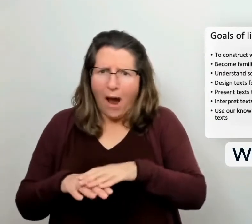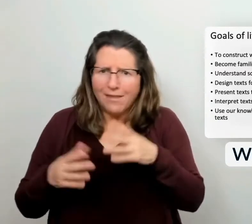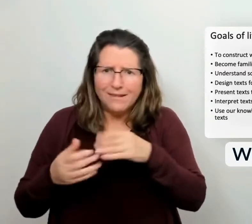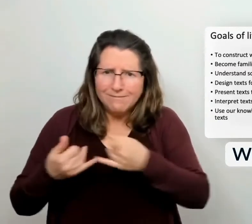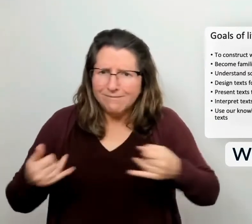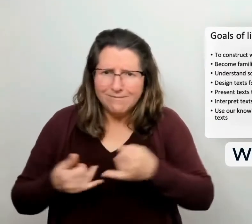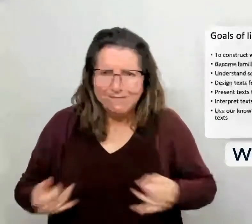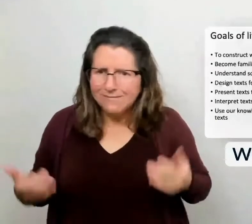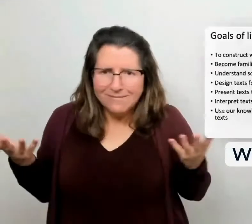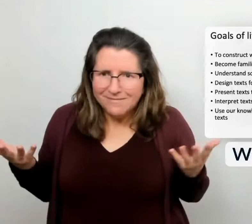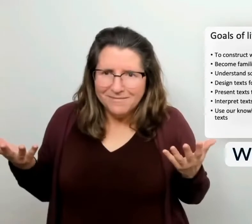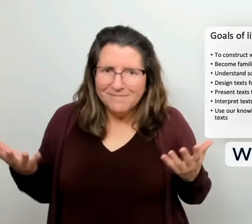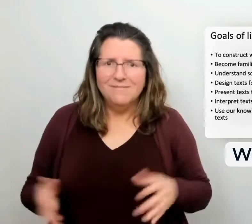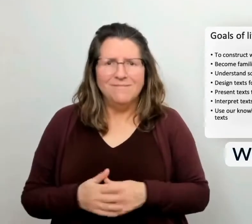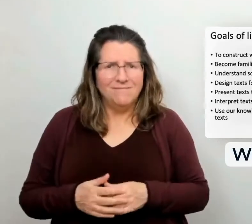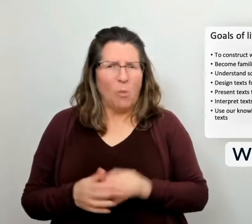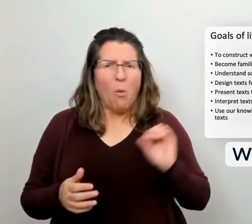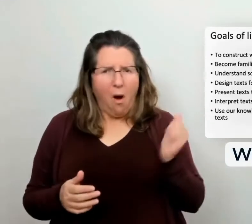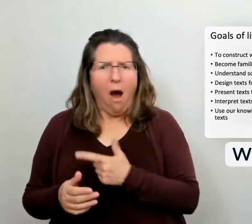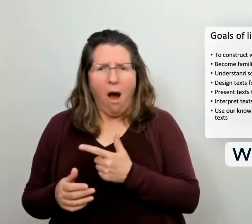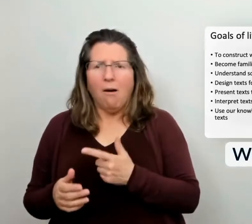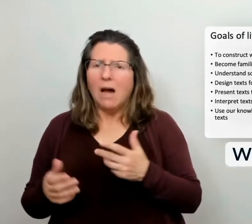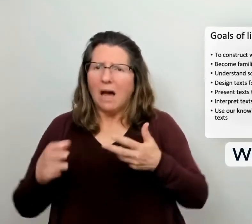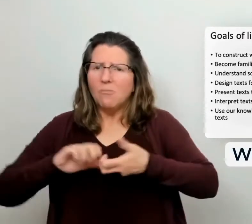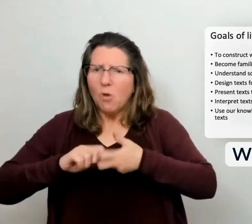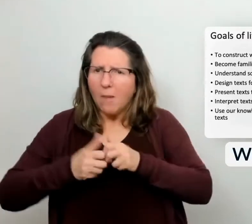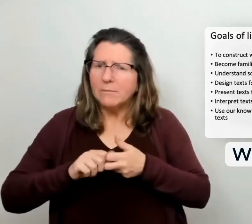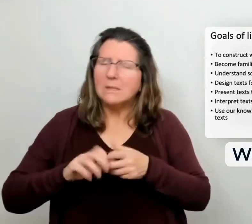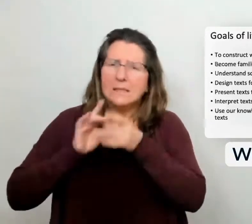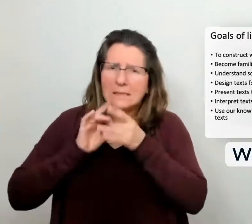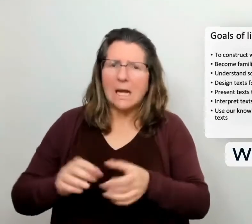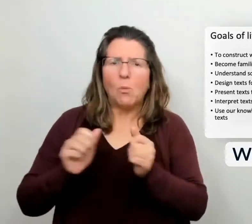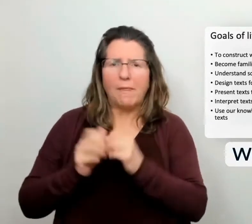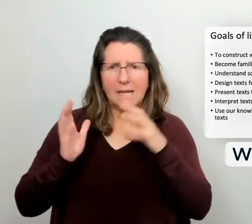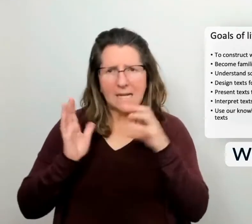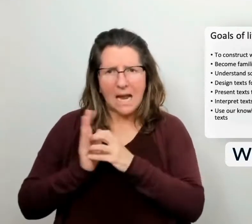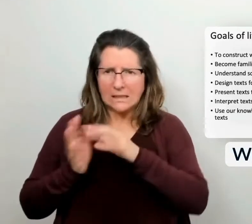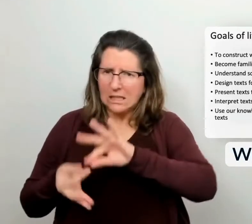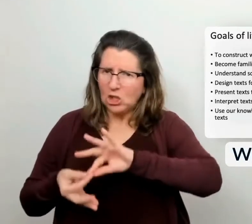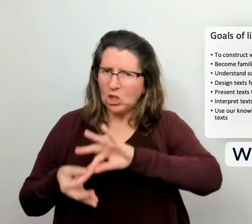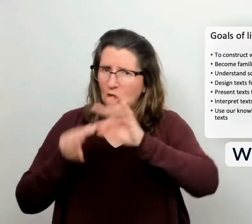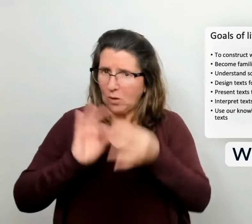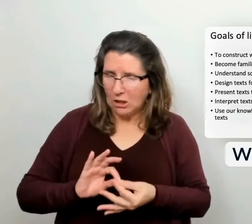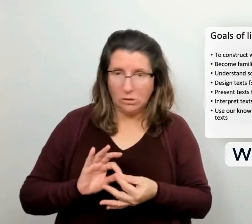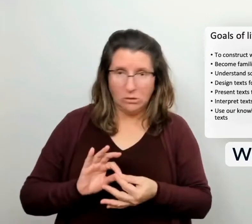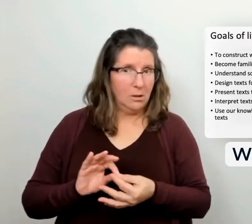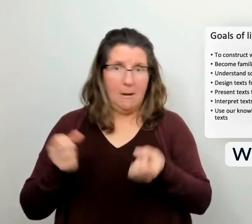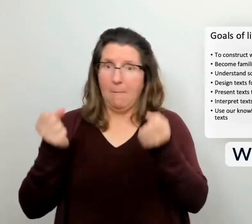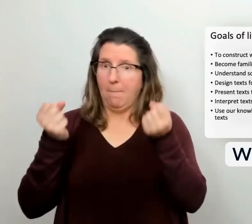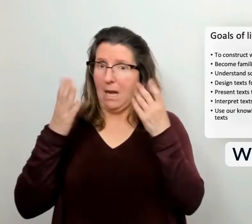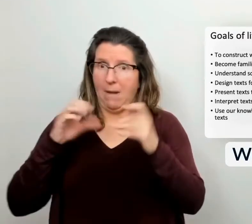We all have to take care to interpret the writing and intentions of what is written by others.